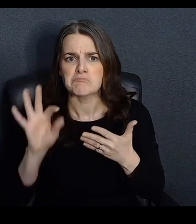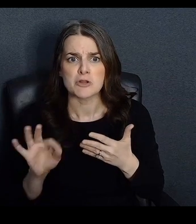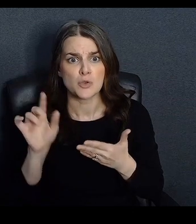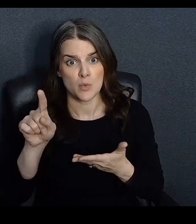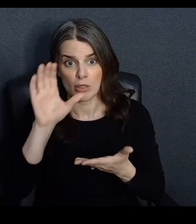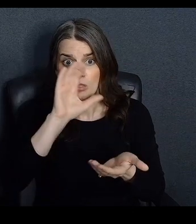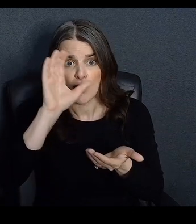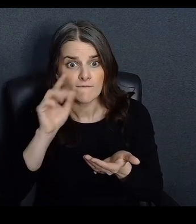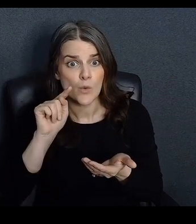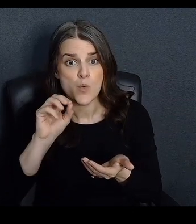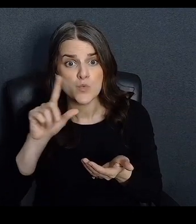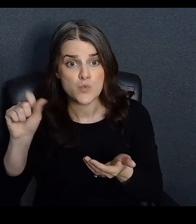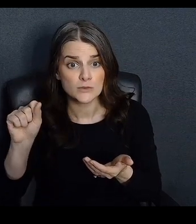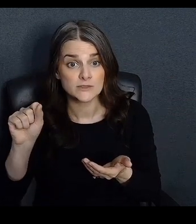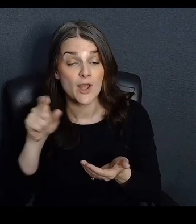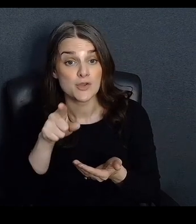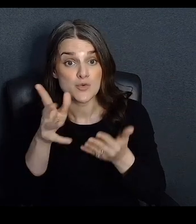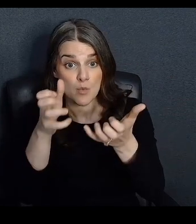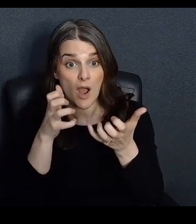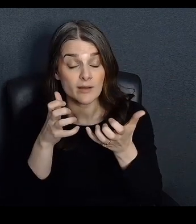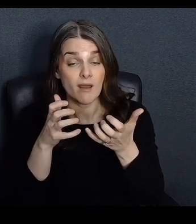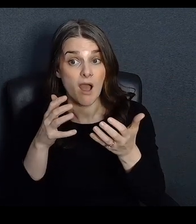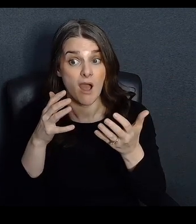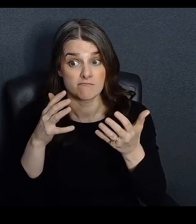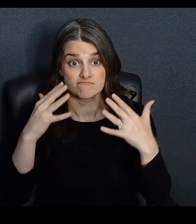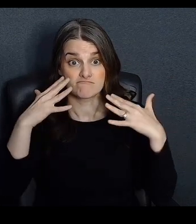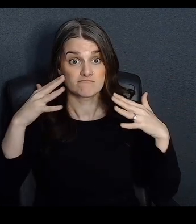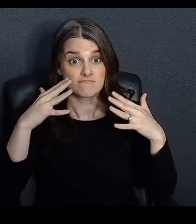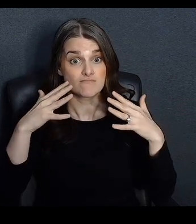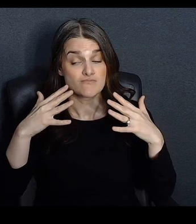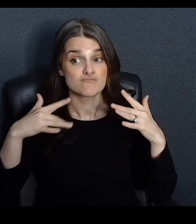So if you want auditory-based tools, be looking at the low-vision store.